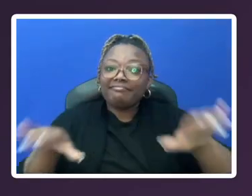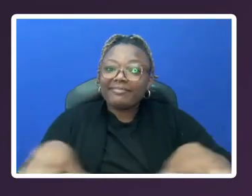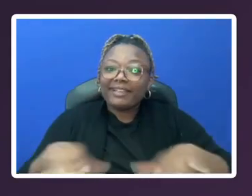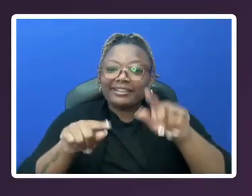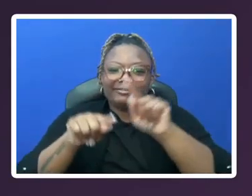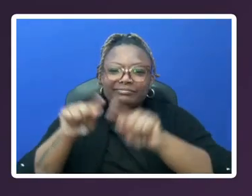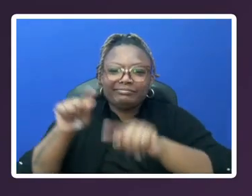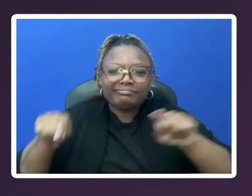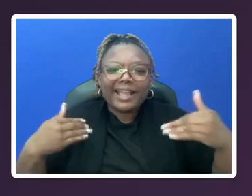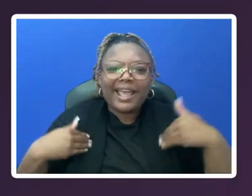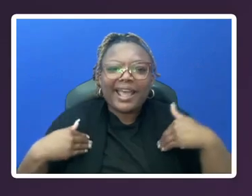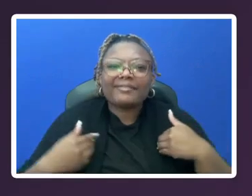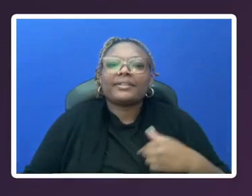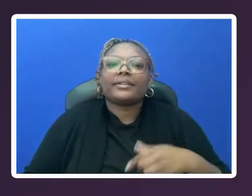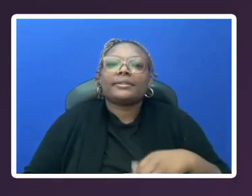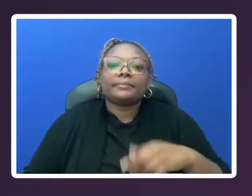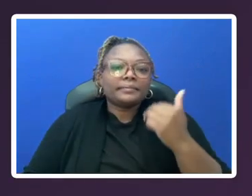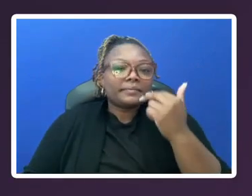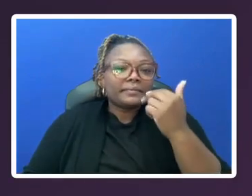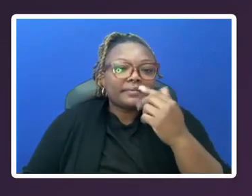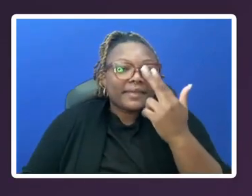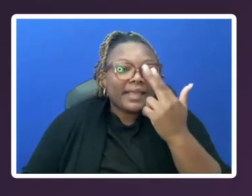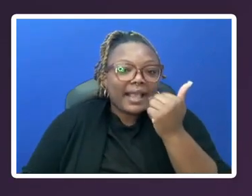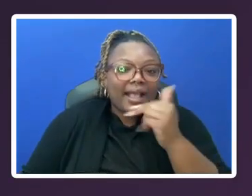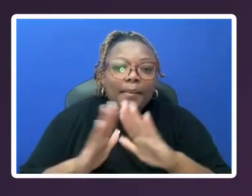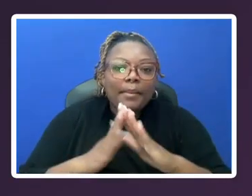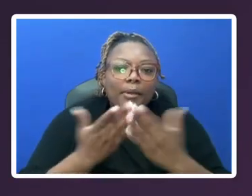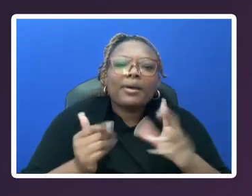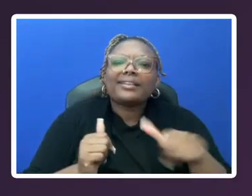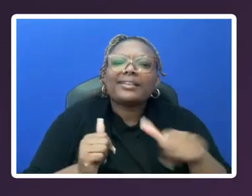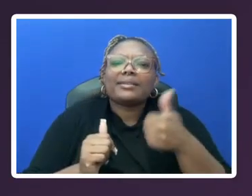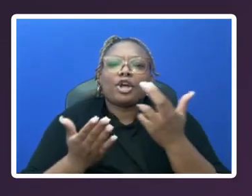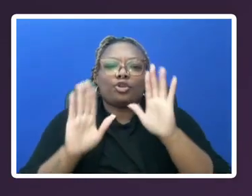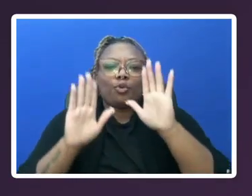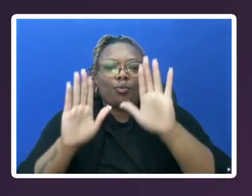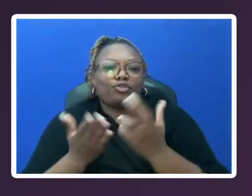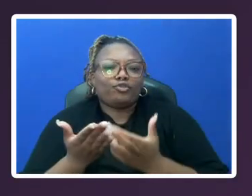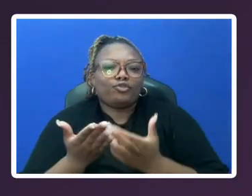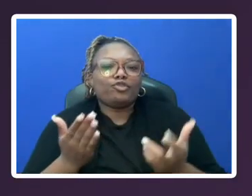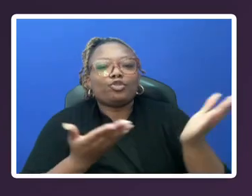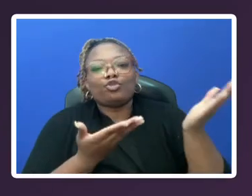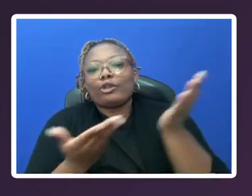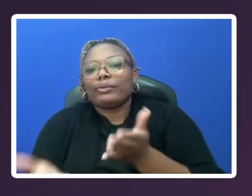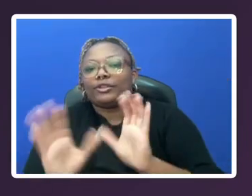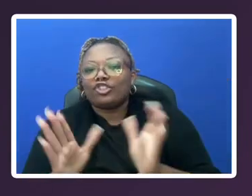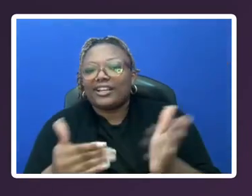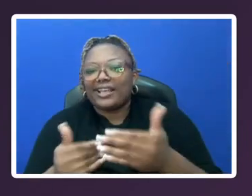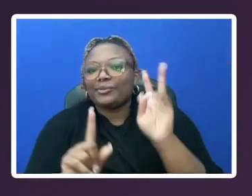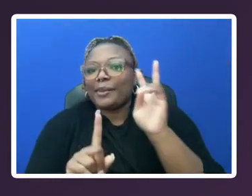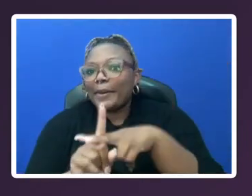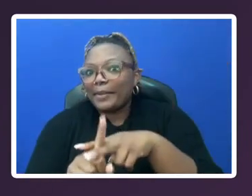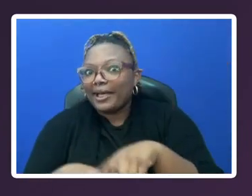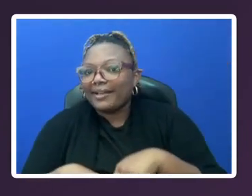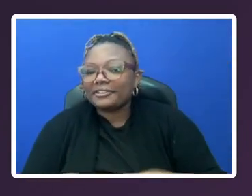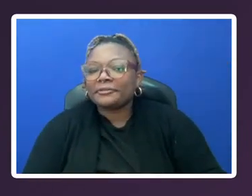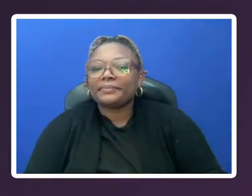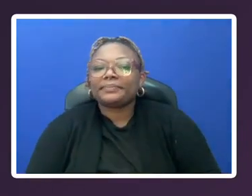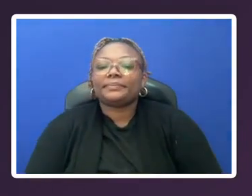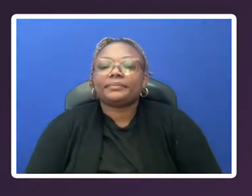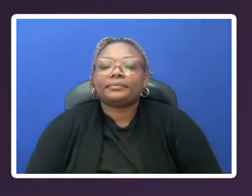and some other wonderful resources that you can bring into your classroom. Yeah. Renee Gokey: That's an excellent